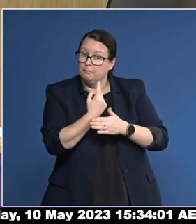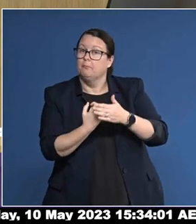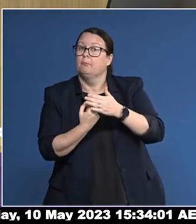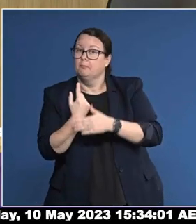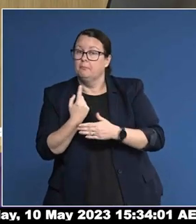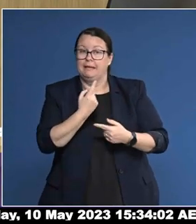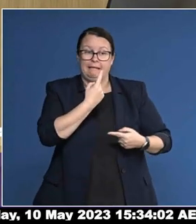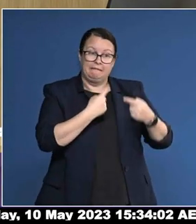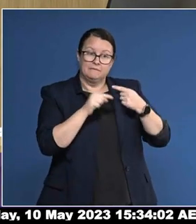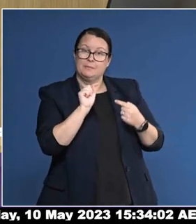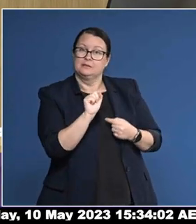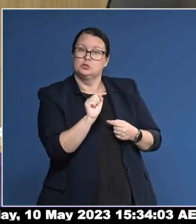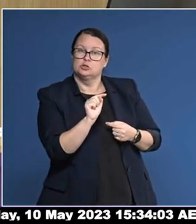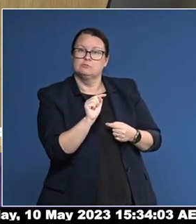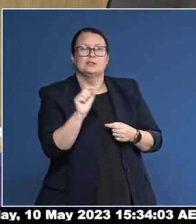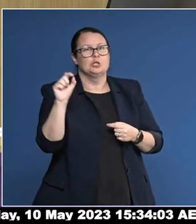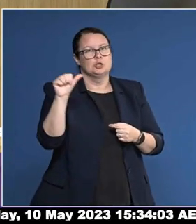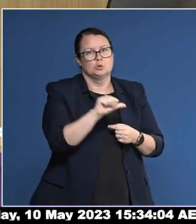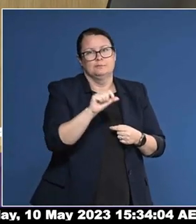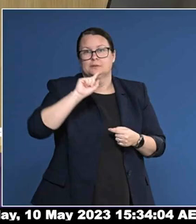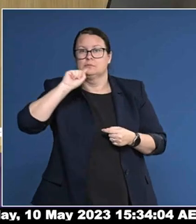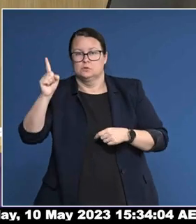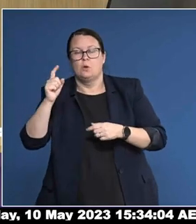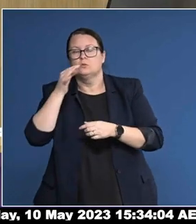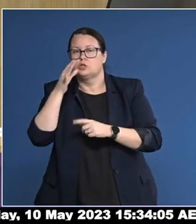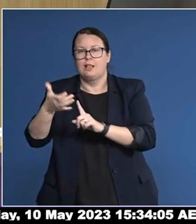could have been brought to the attention - That's a yes. of Child Safety, yes.